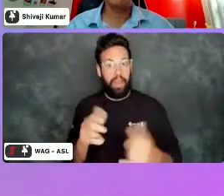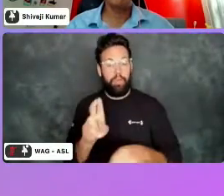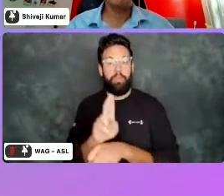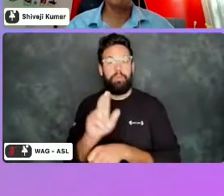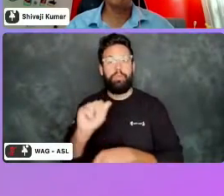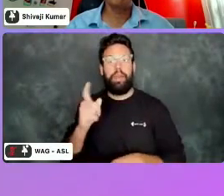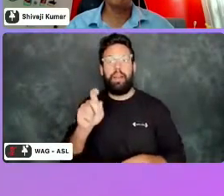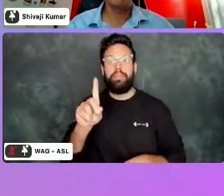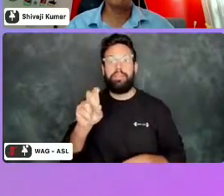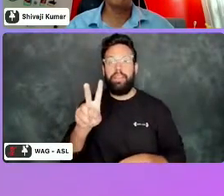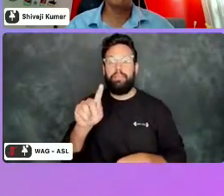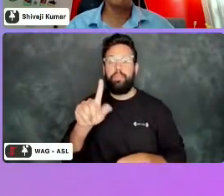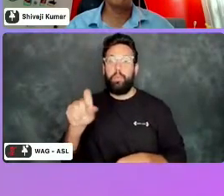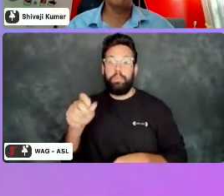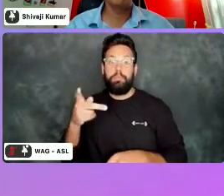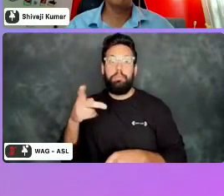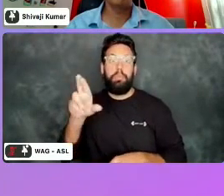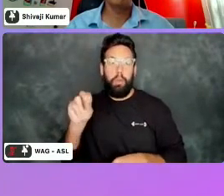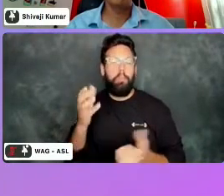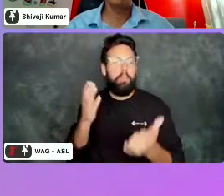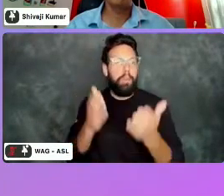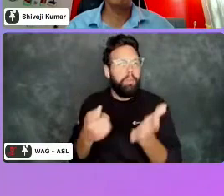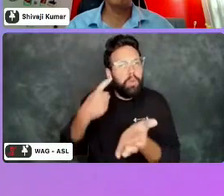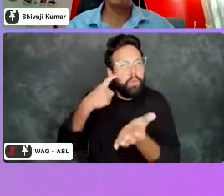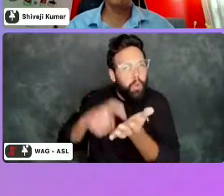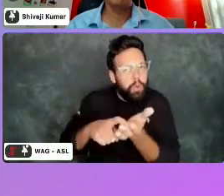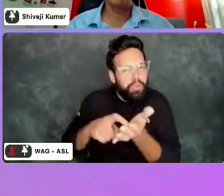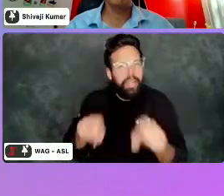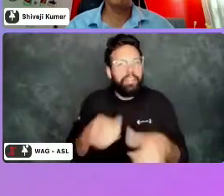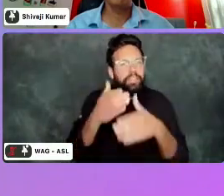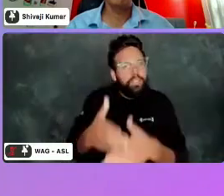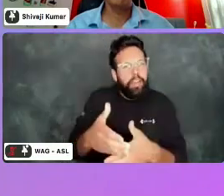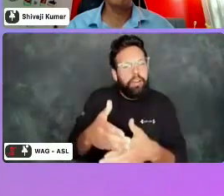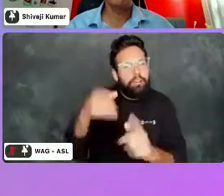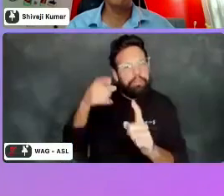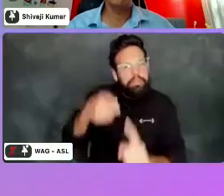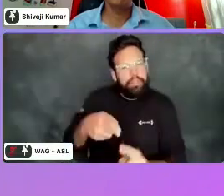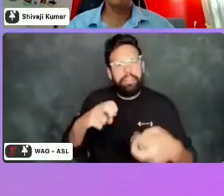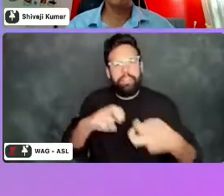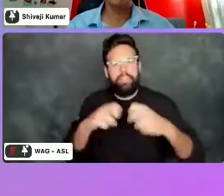to share a specific issue, which is great. You can click the Share Issue button, open up a new tab,